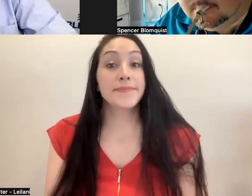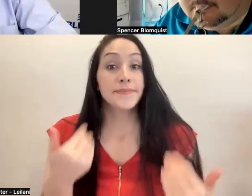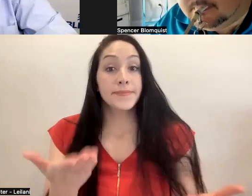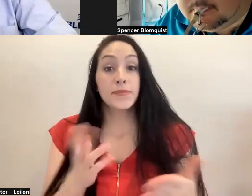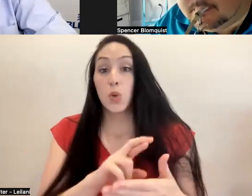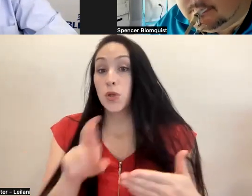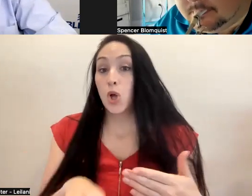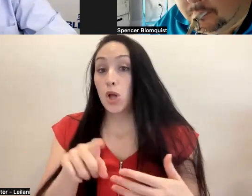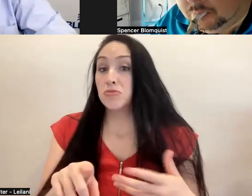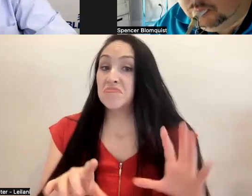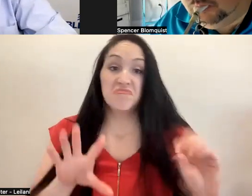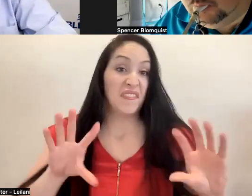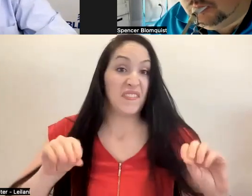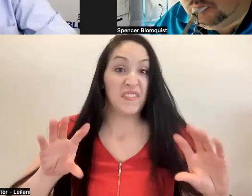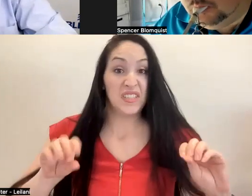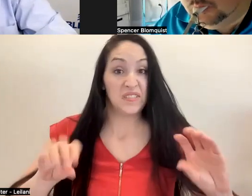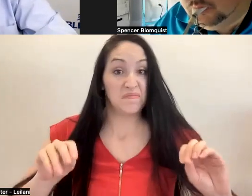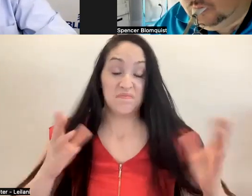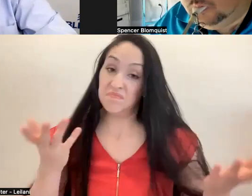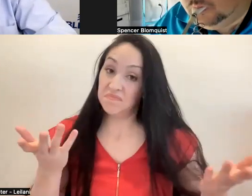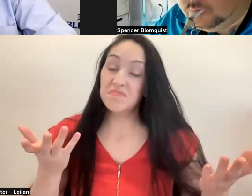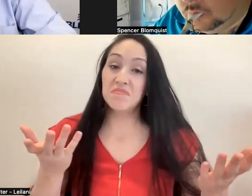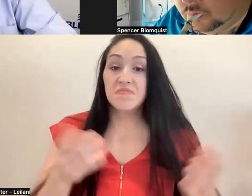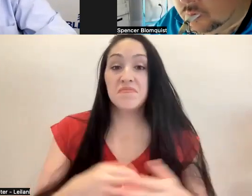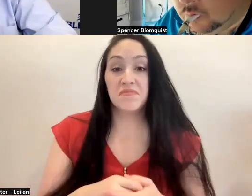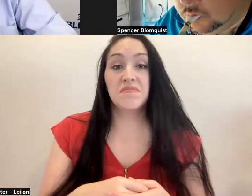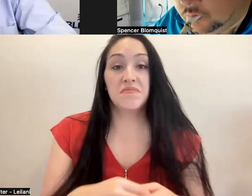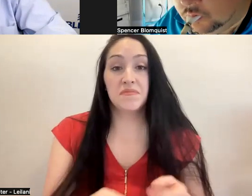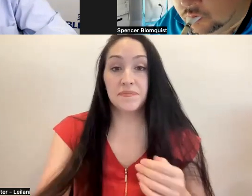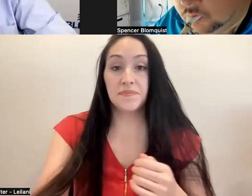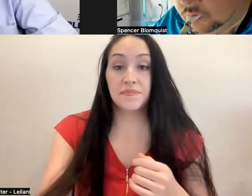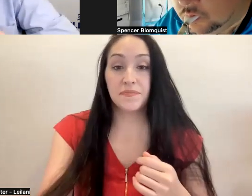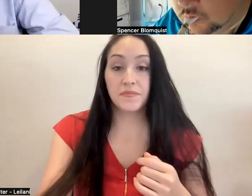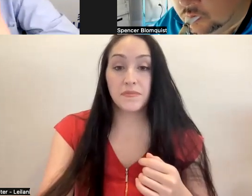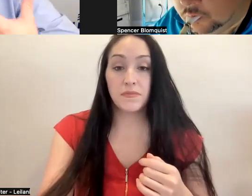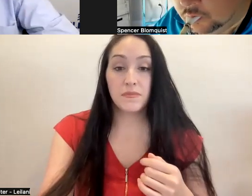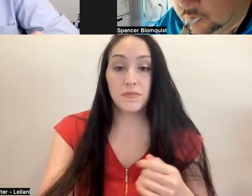11:17:55 Fifty-fifty. Right? So hopefully, this webinar will kind of inspire you to see.